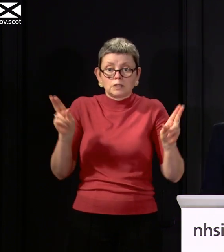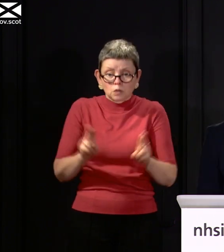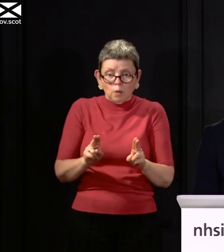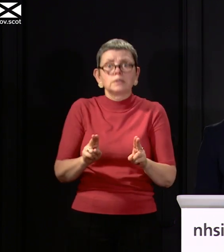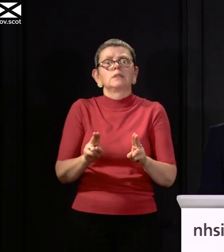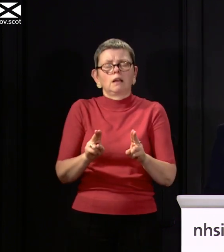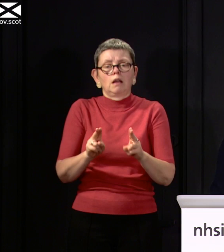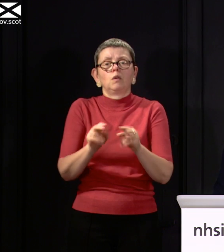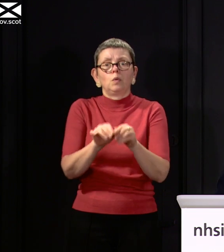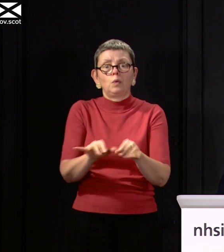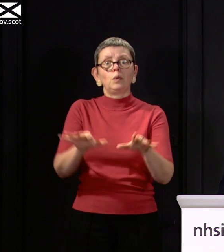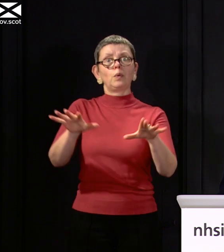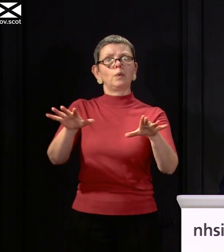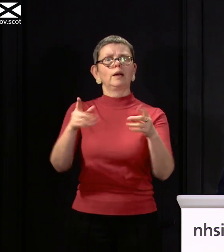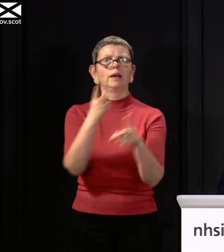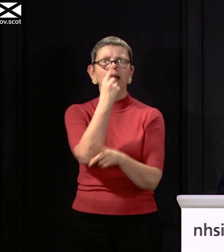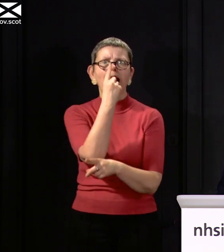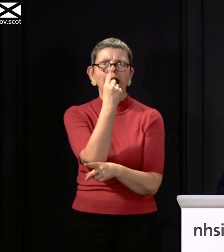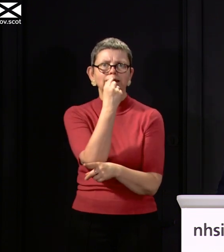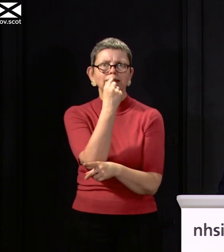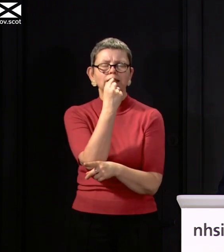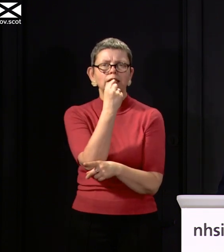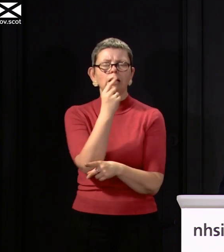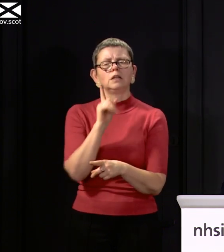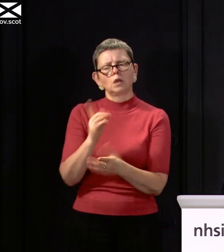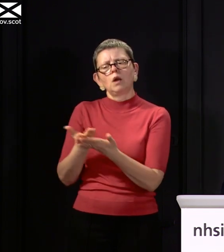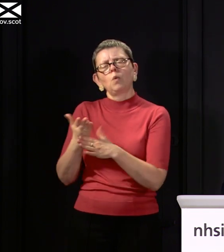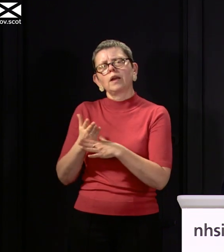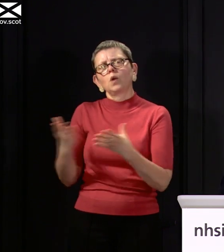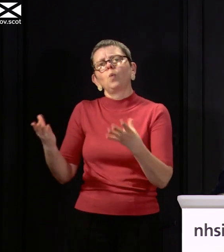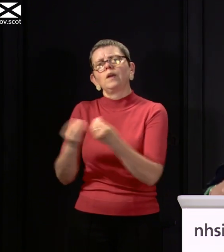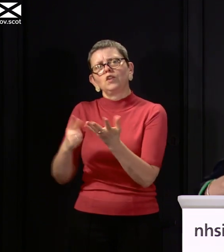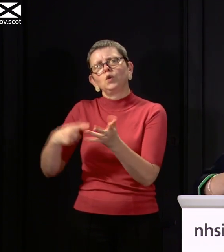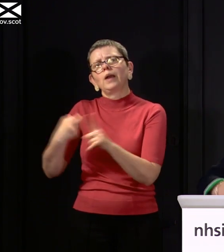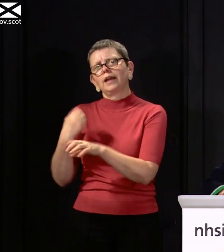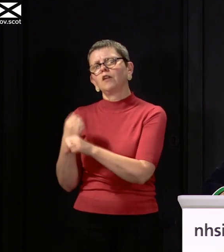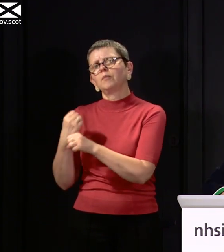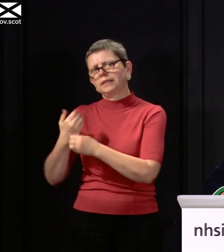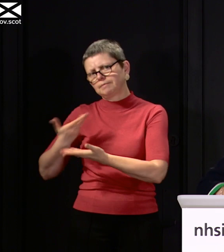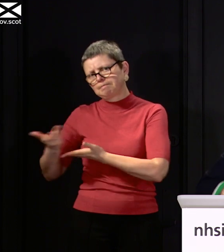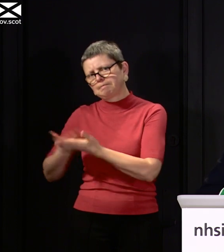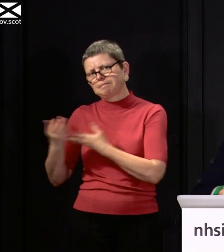in cooperative and collaborative way with the UK government as we move forward. Lindsay Hannah from Radio Clyde.